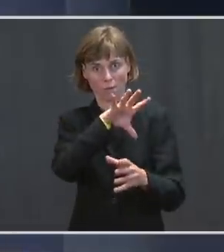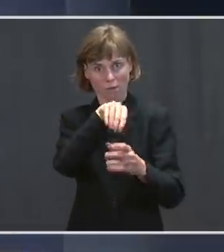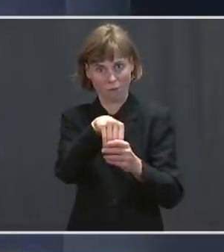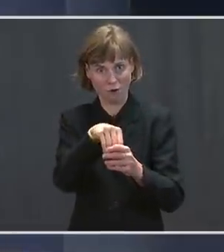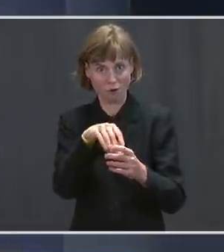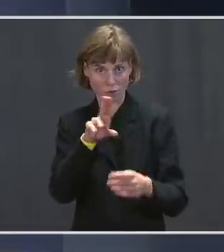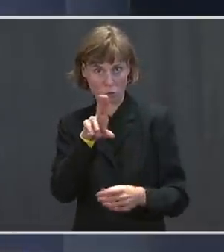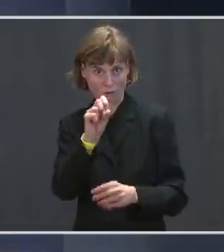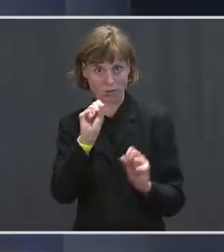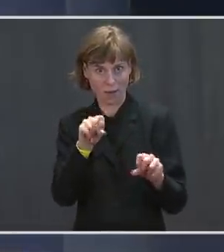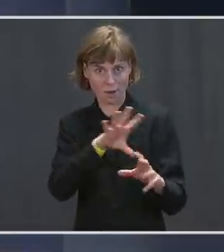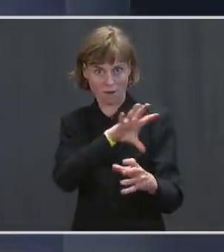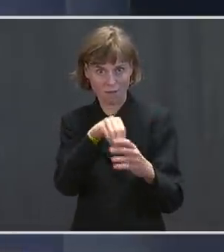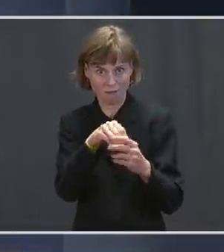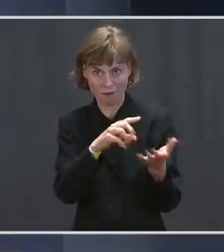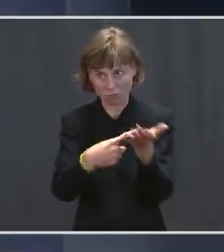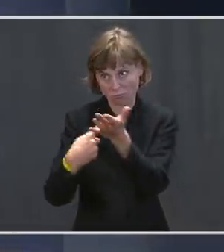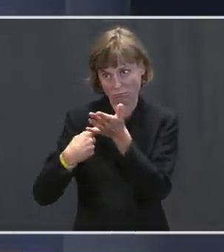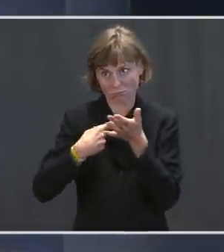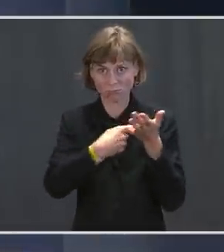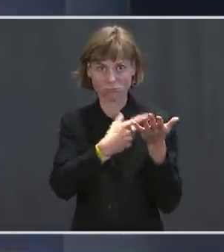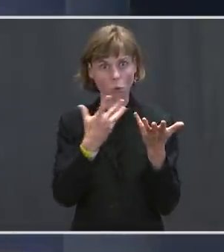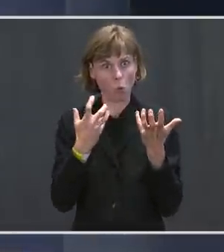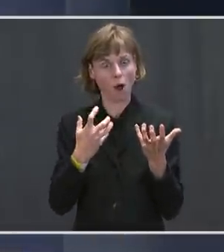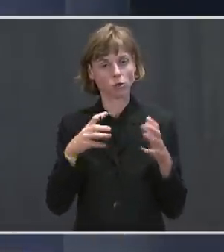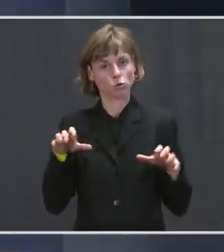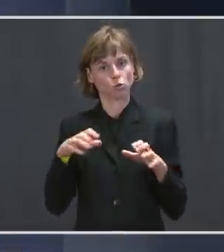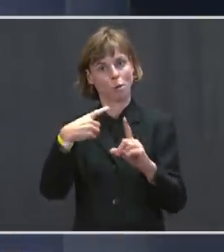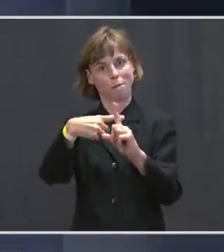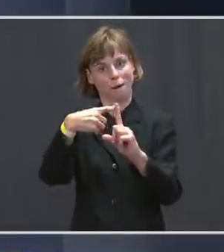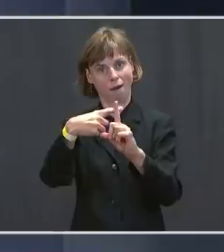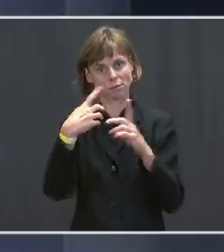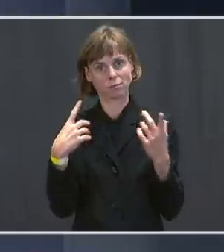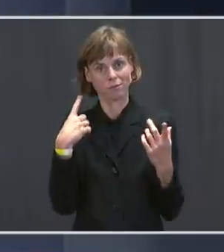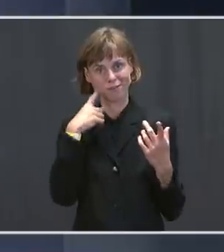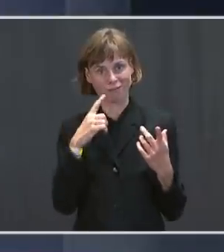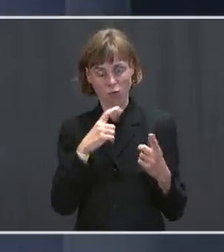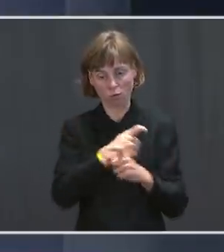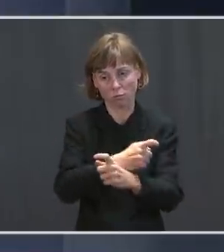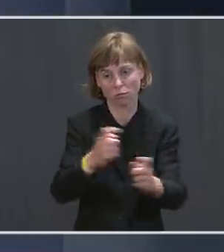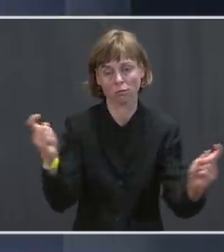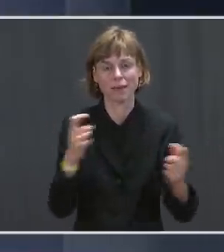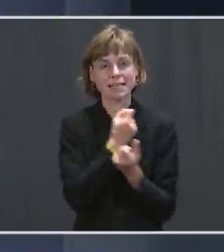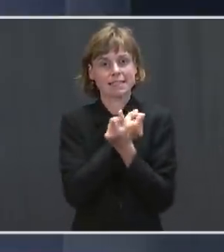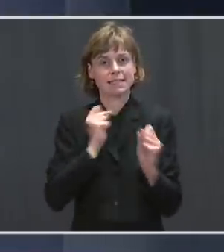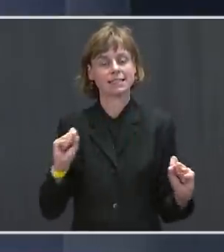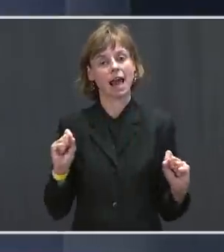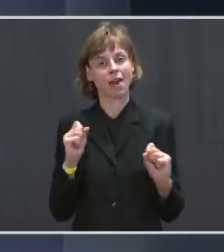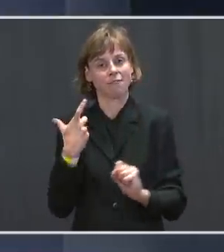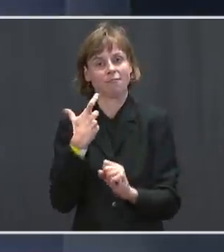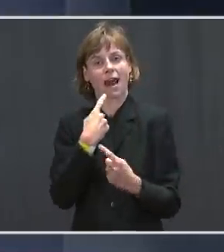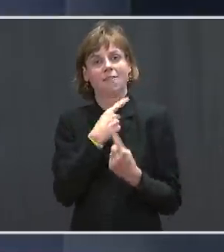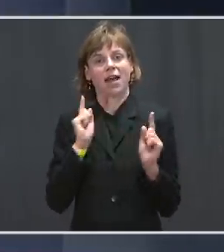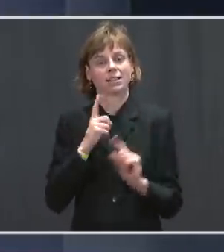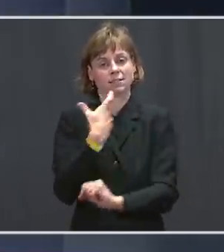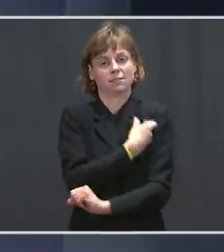in order to play a constructive role in getting safe and effective vaccines in the arms of Americans. I'll leave it at that. Go ahead.